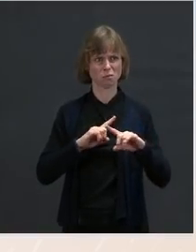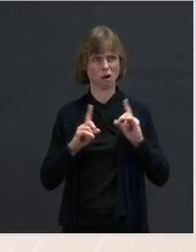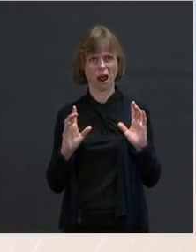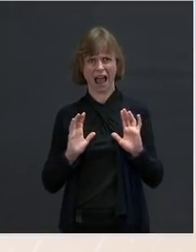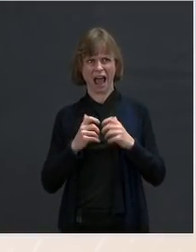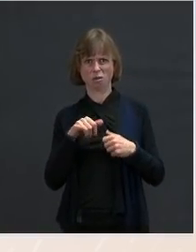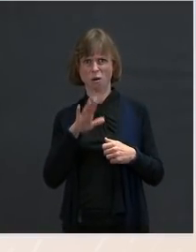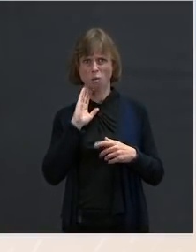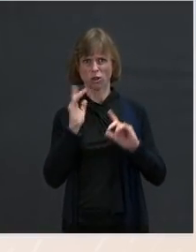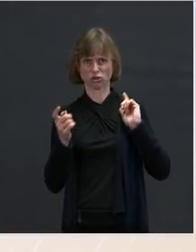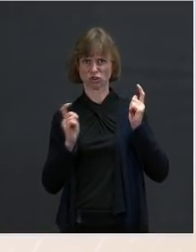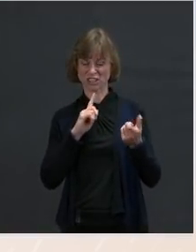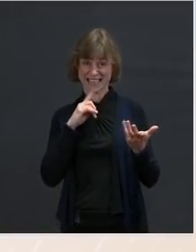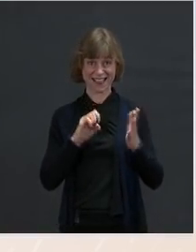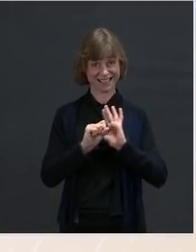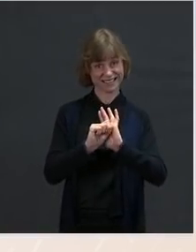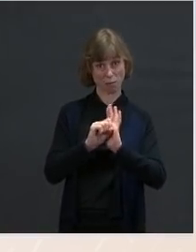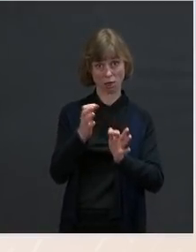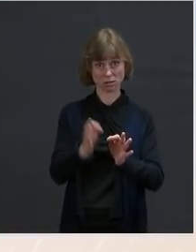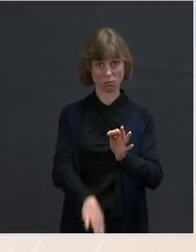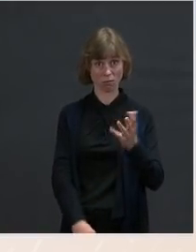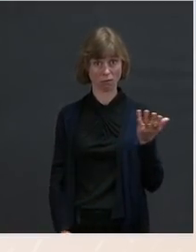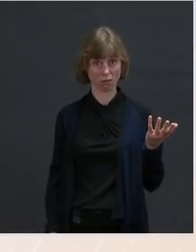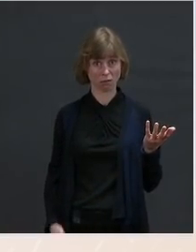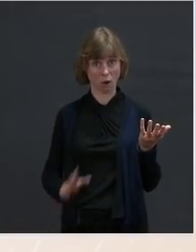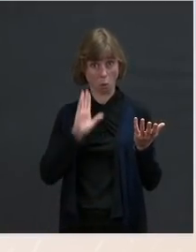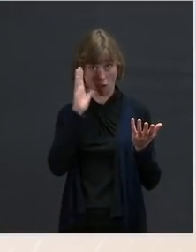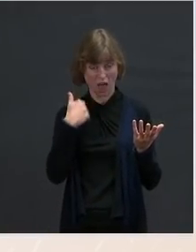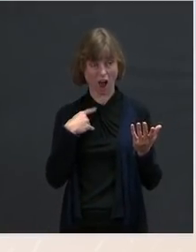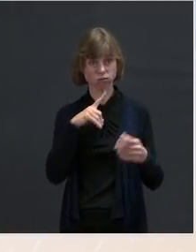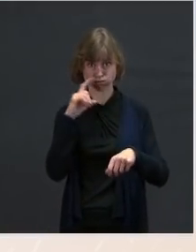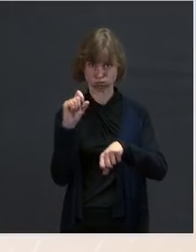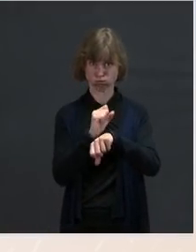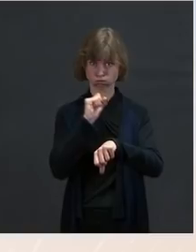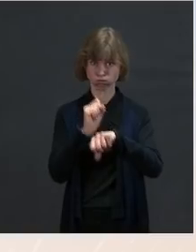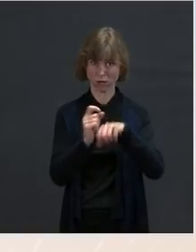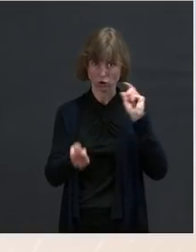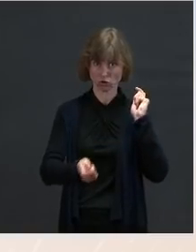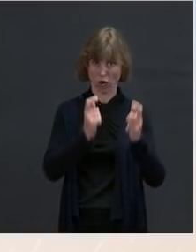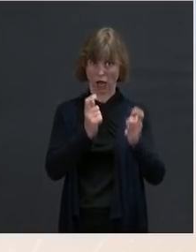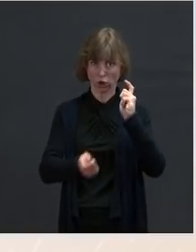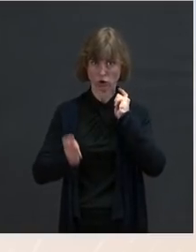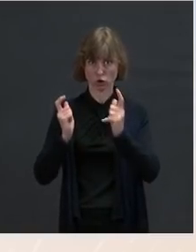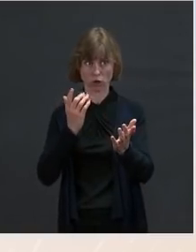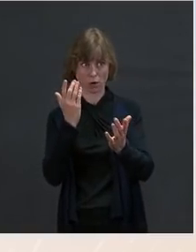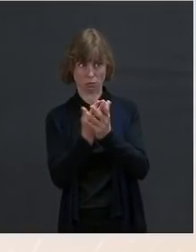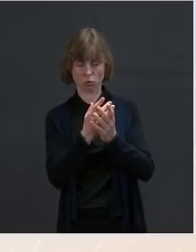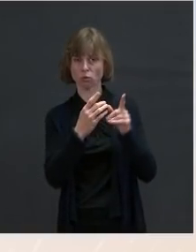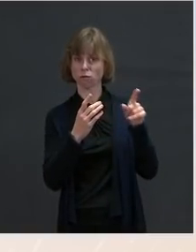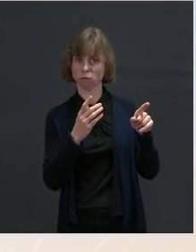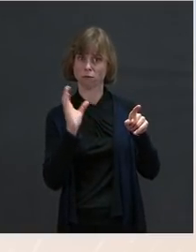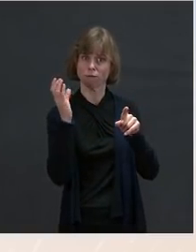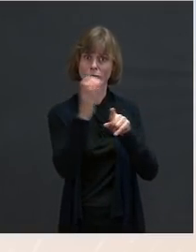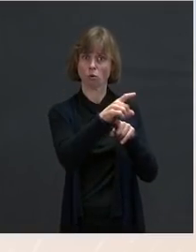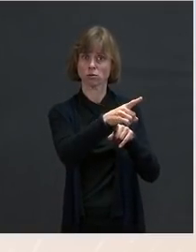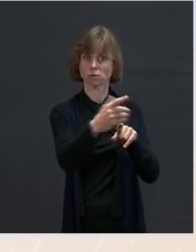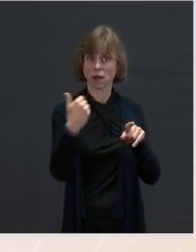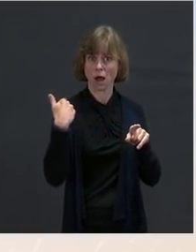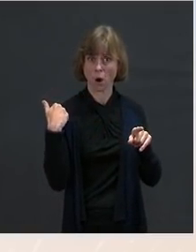Do -- are we going to have some concrete changes that demonstrate this accountability? Ms. Psaki: Well, what I conveyed last week,